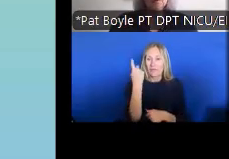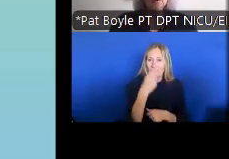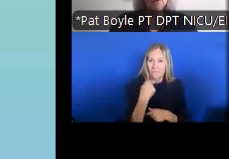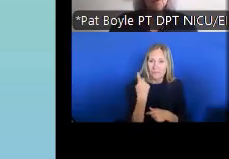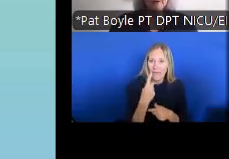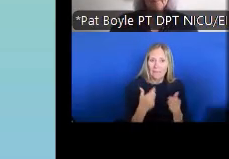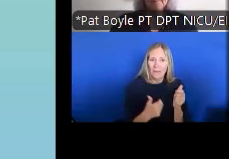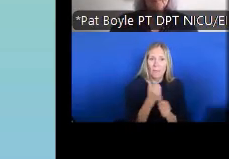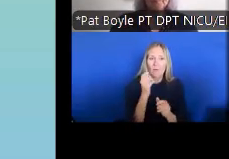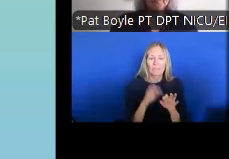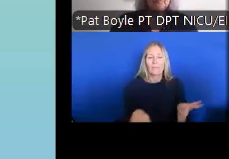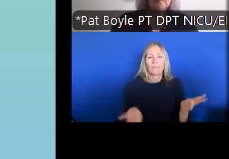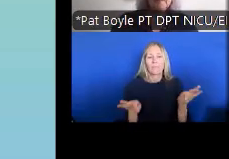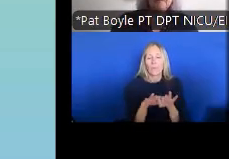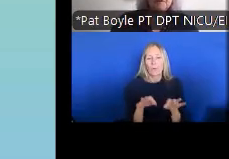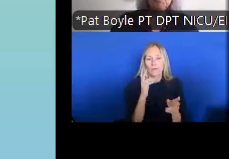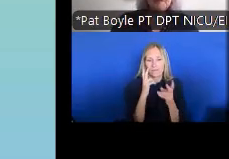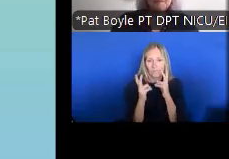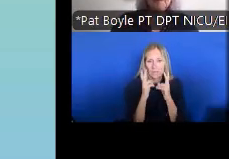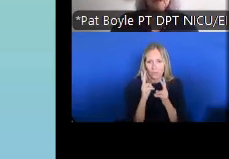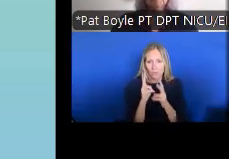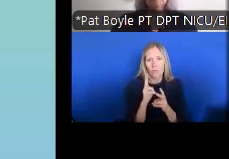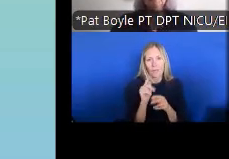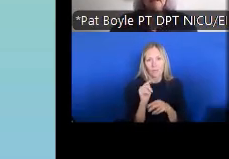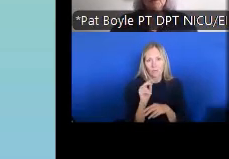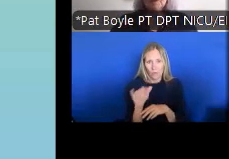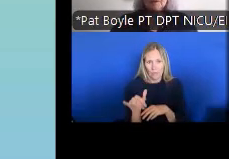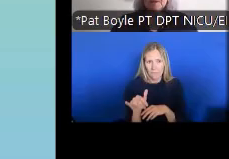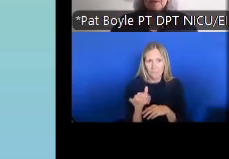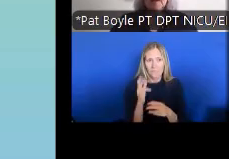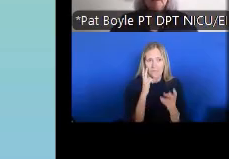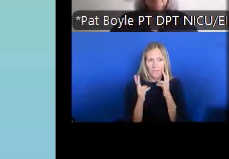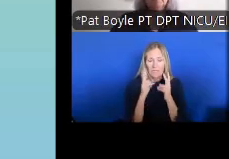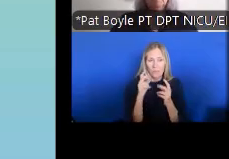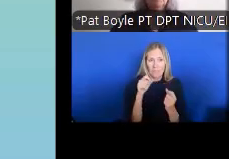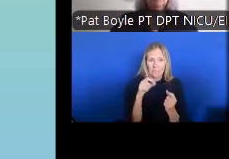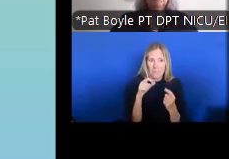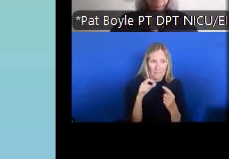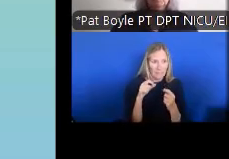visual toy. Visual stimulation is dangerous. Initial visual